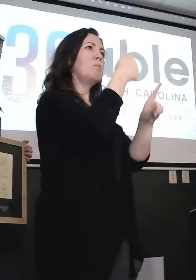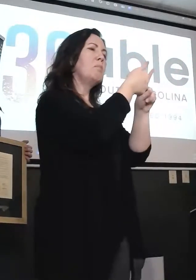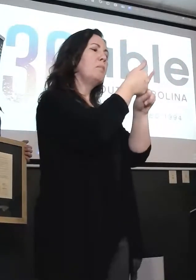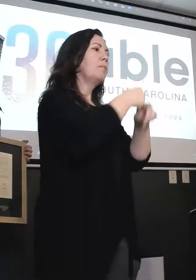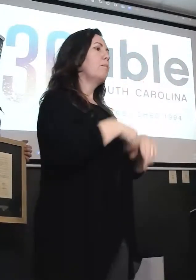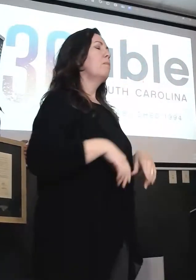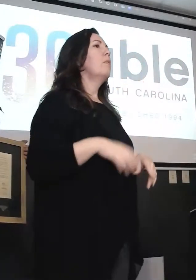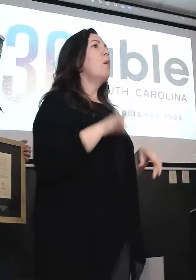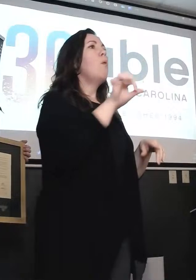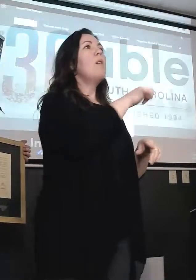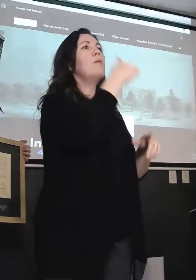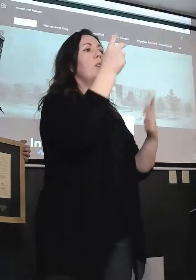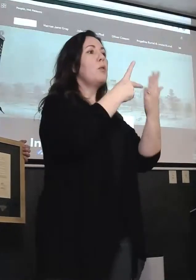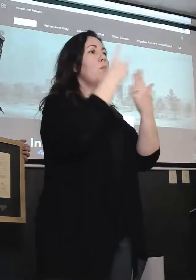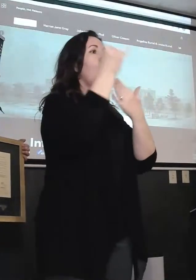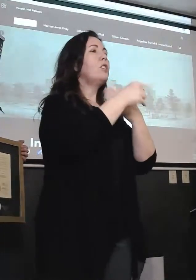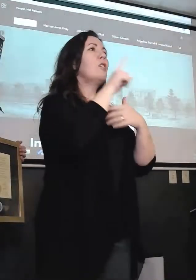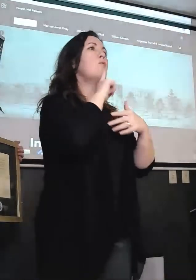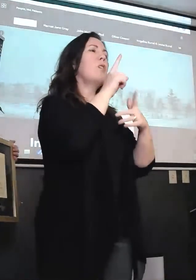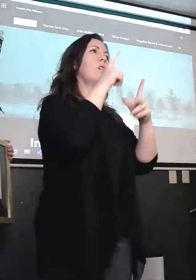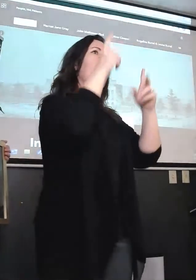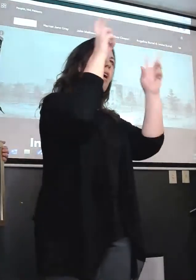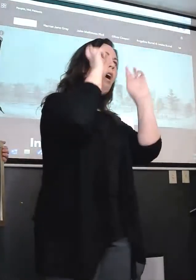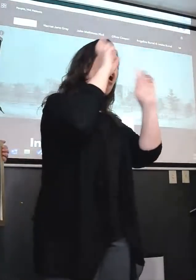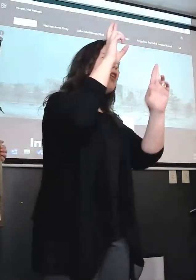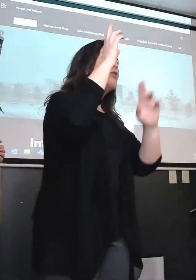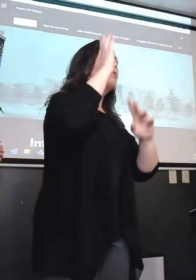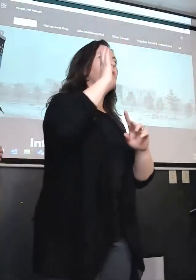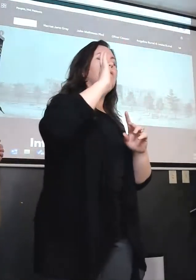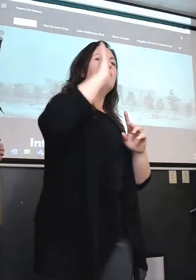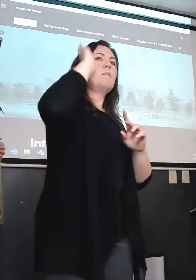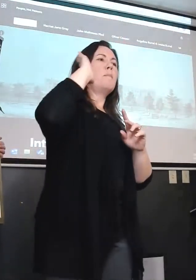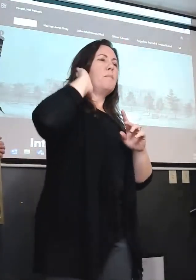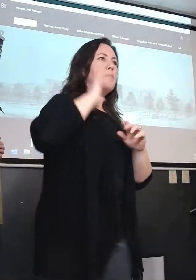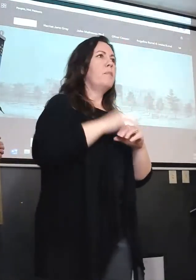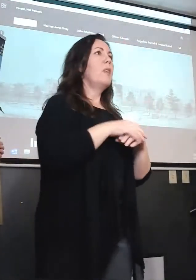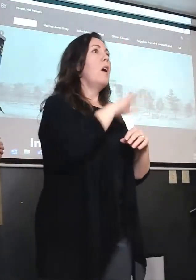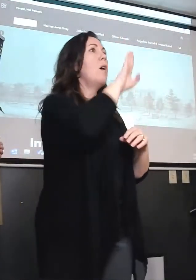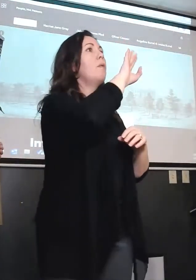pays tribute to our past. With the ongoing development of Bull Street district here in